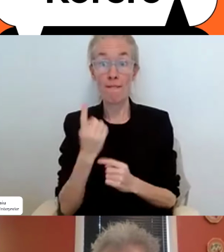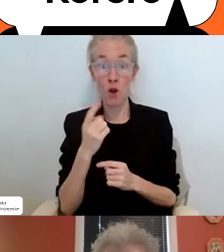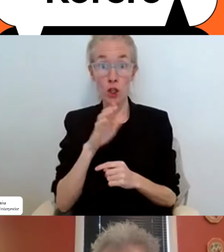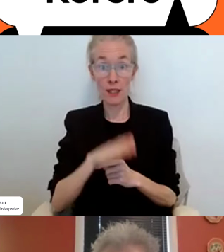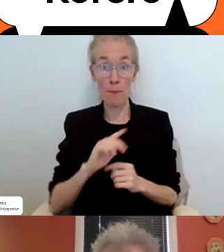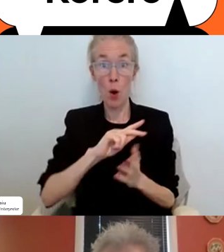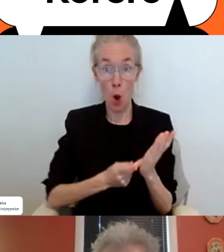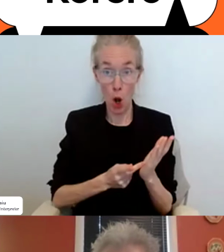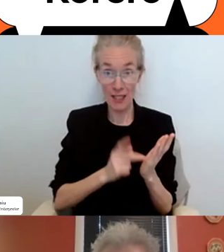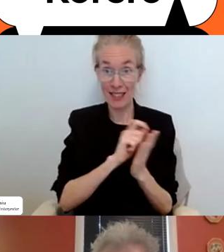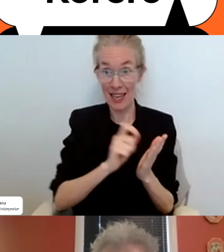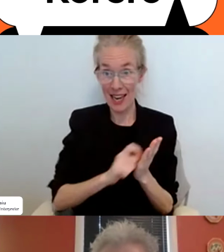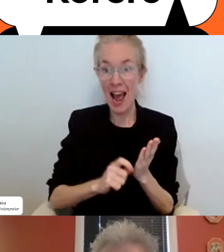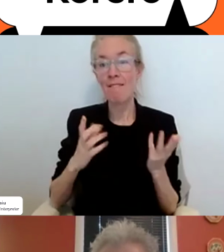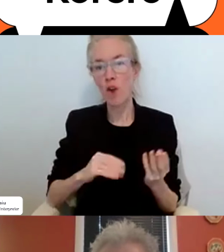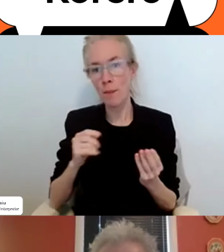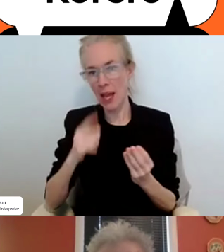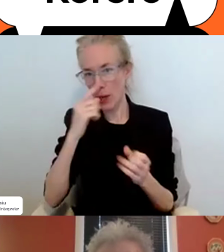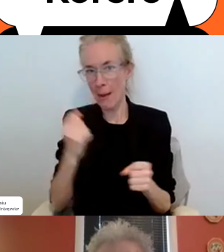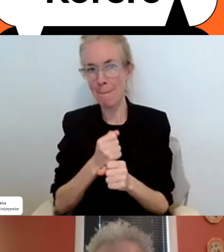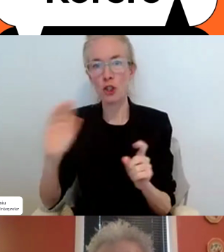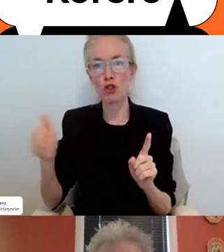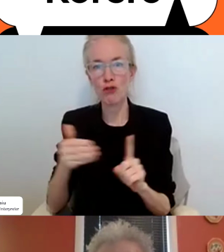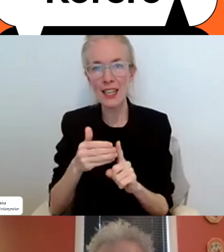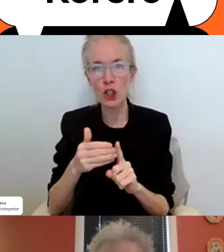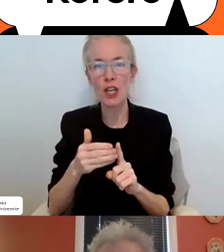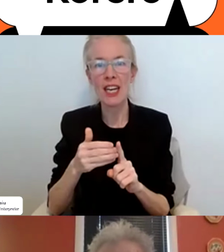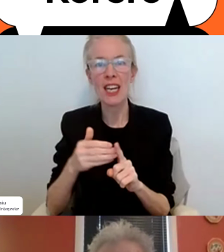And identifying that policy and putting that policy together starts